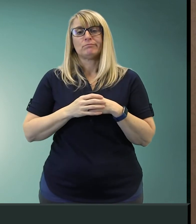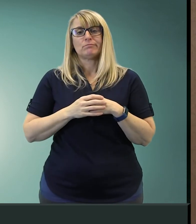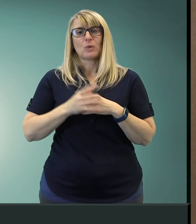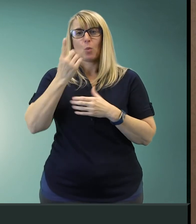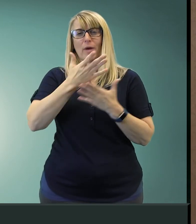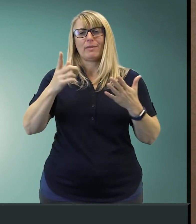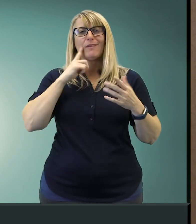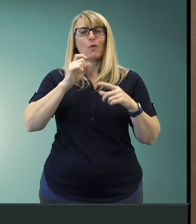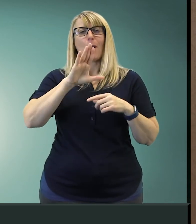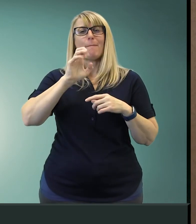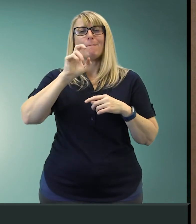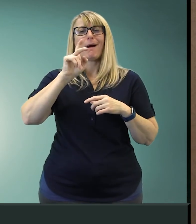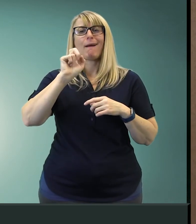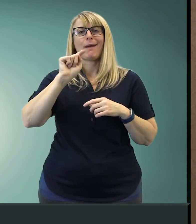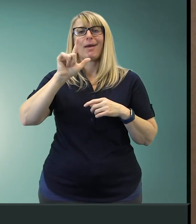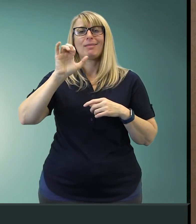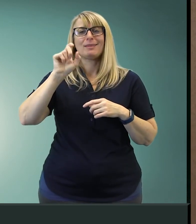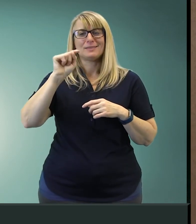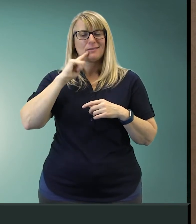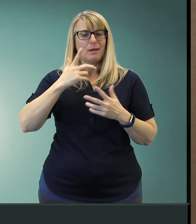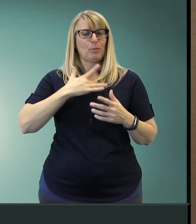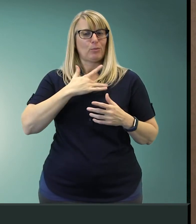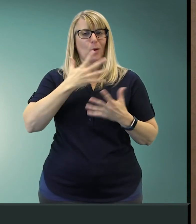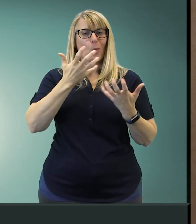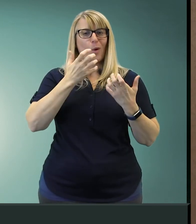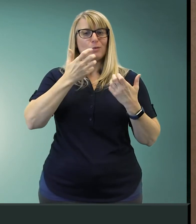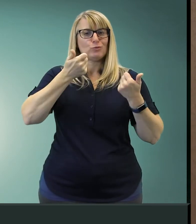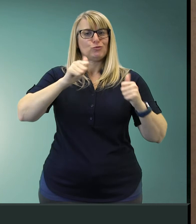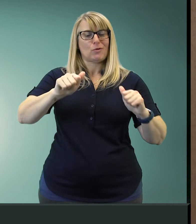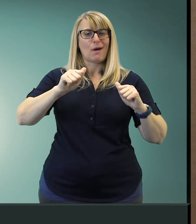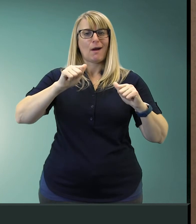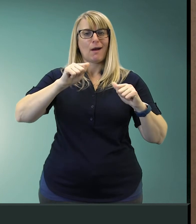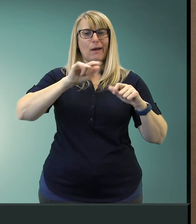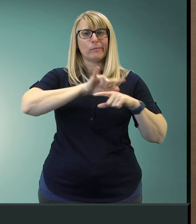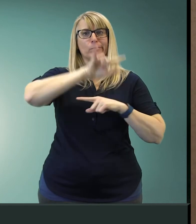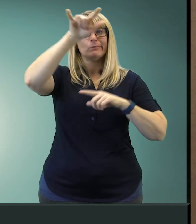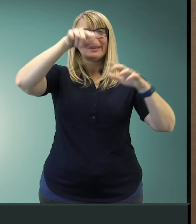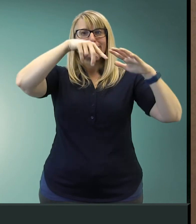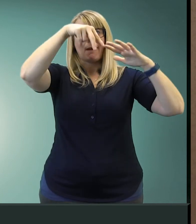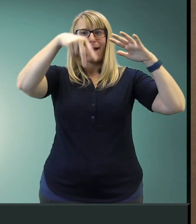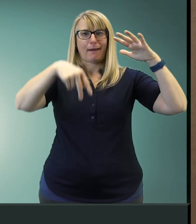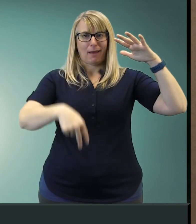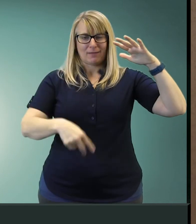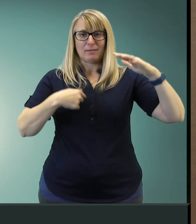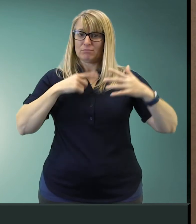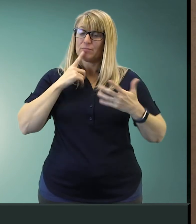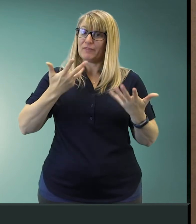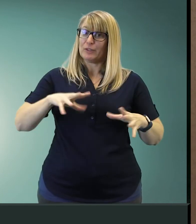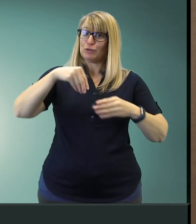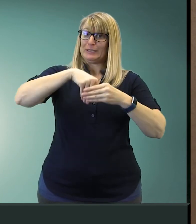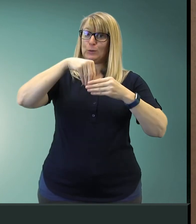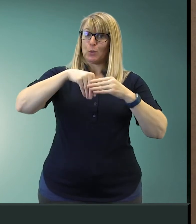One of the things that's on my bucket list is, I'd love to go skydiving. I've actually been indoor skydiving before,